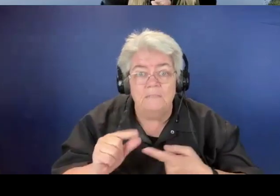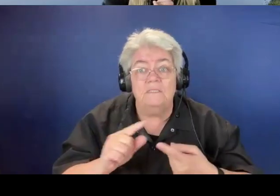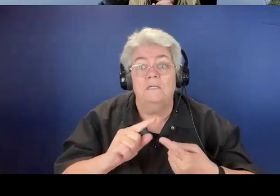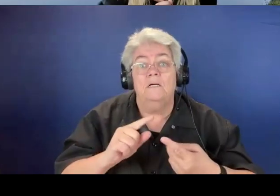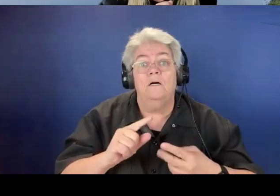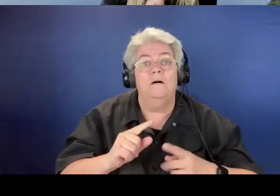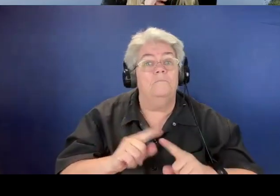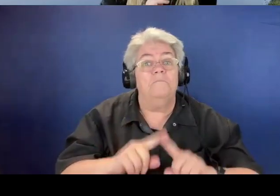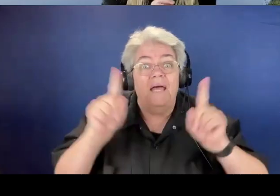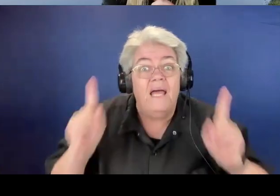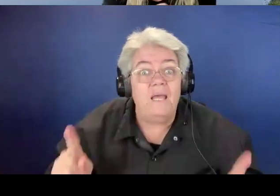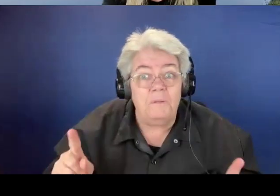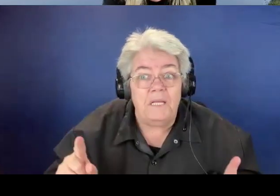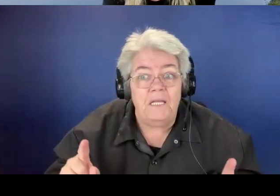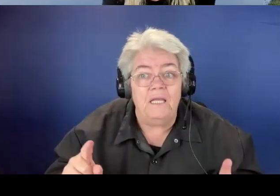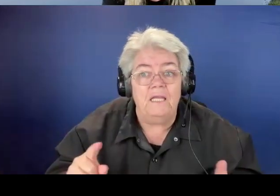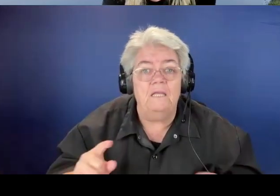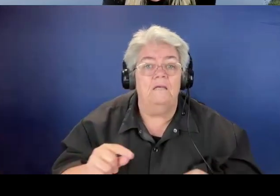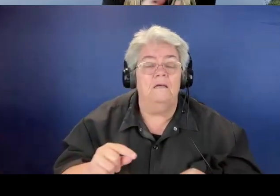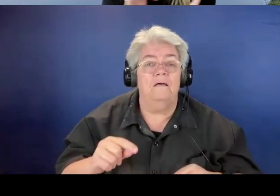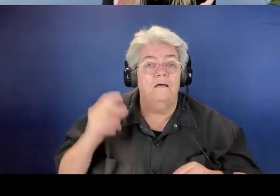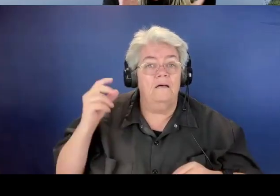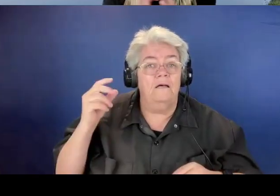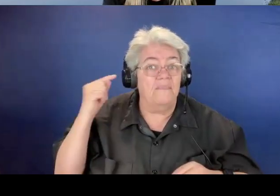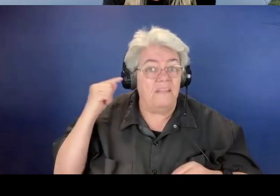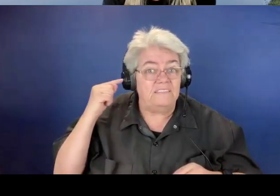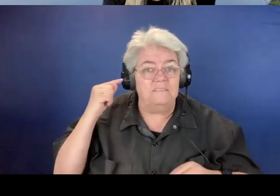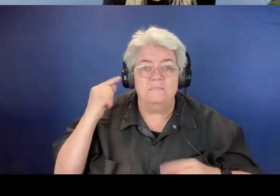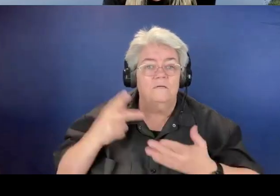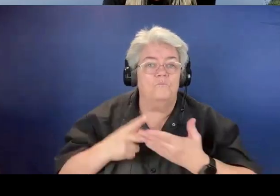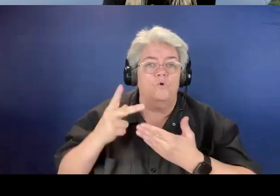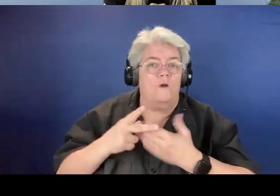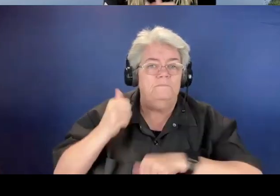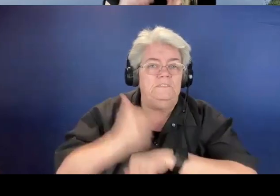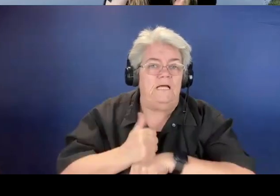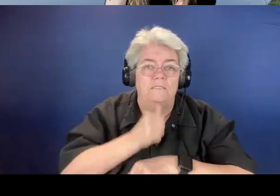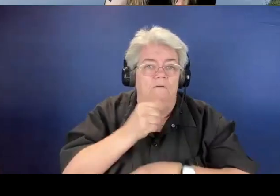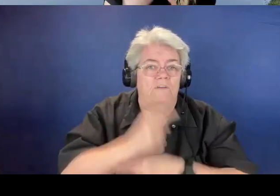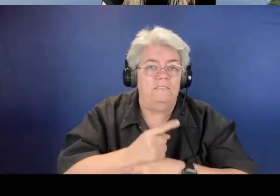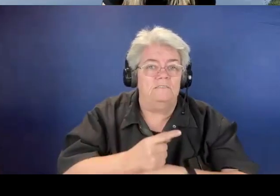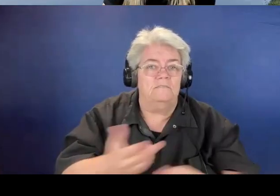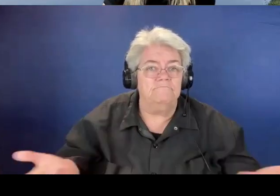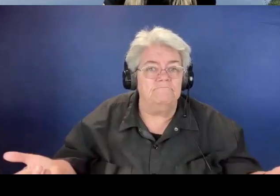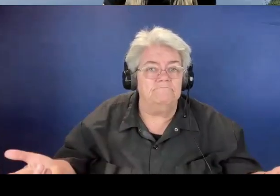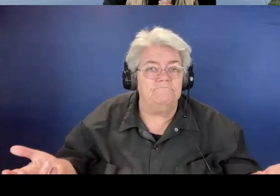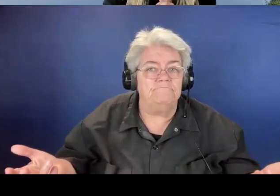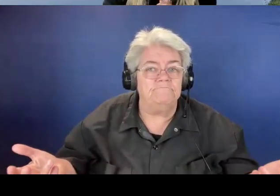Maybe the child needs a new device programming. So, their programming is not up to date. Here's a third option.